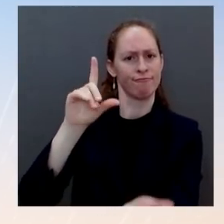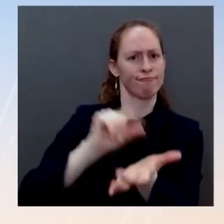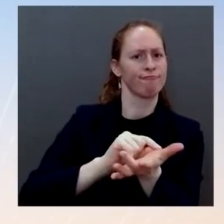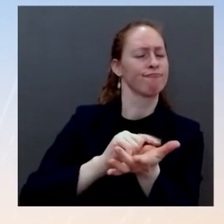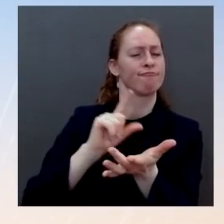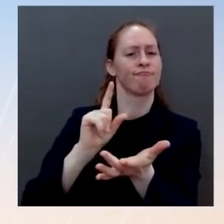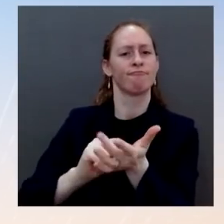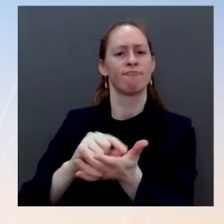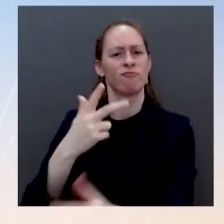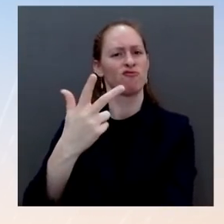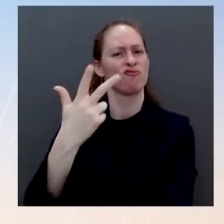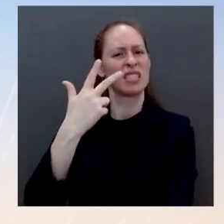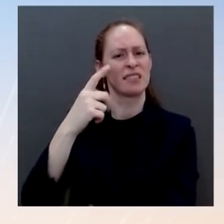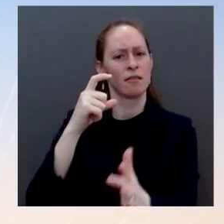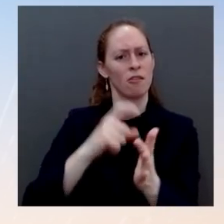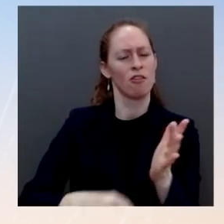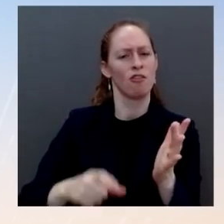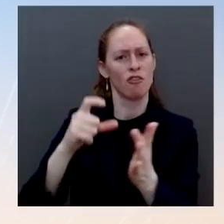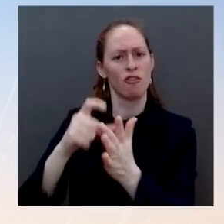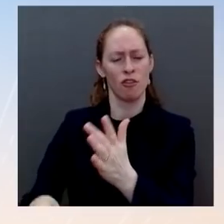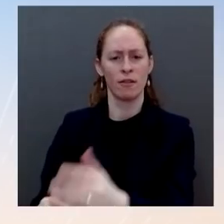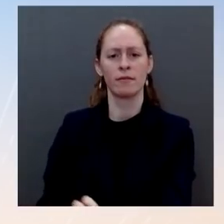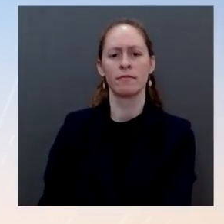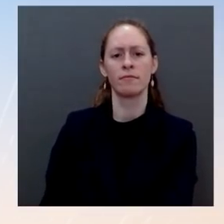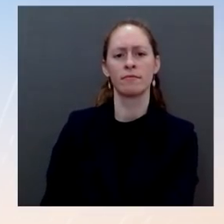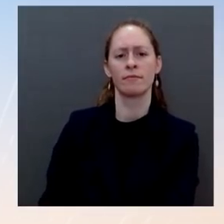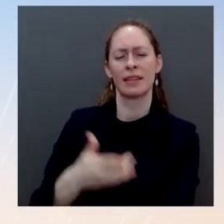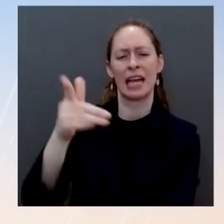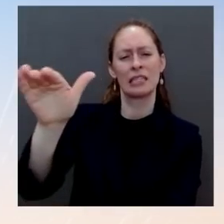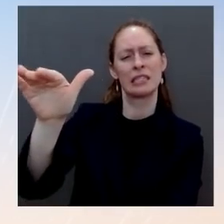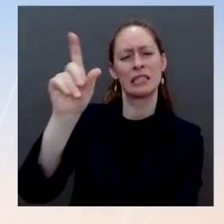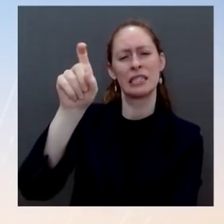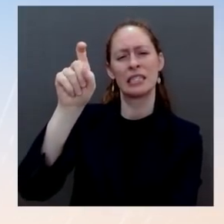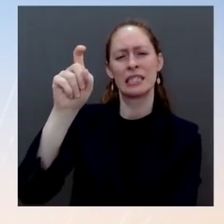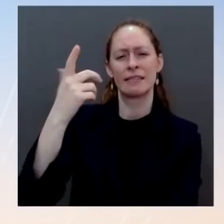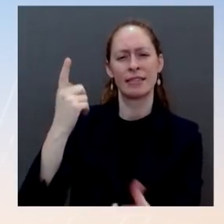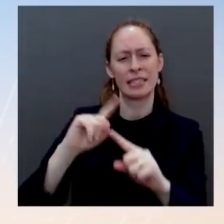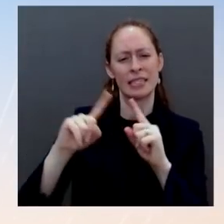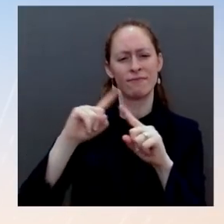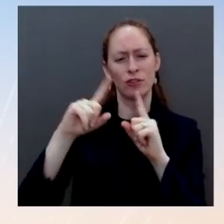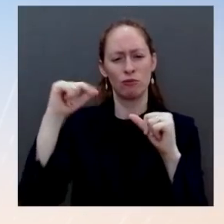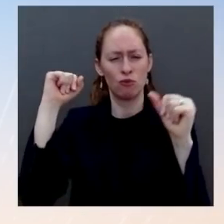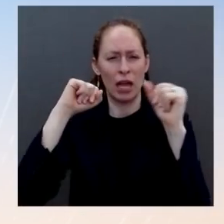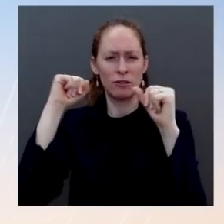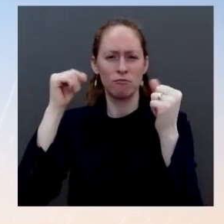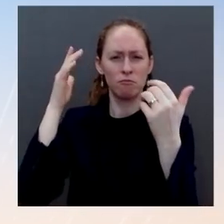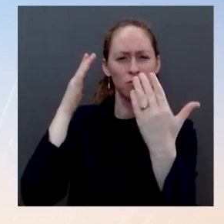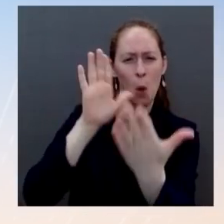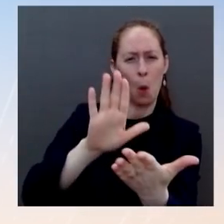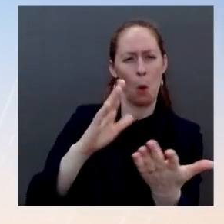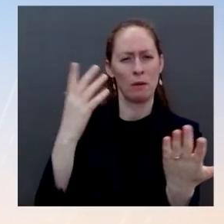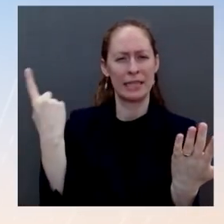that sort of embraces living with the new normal of COVID being endemic. And they said previous claims